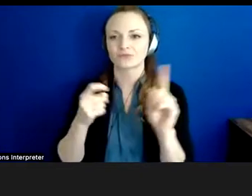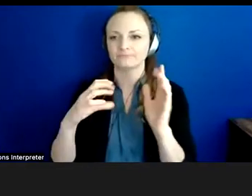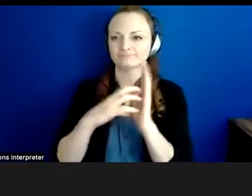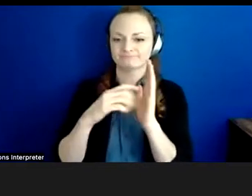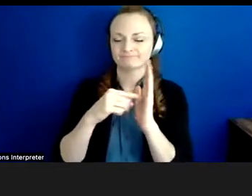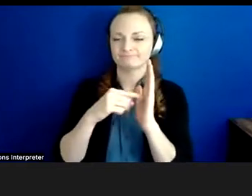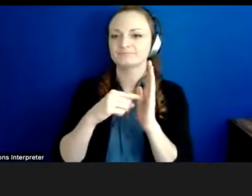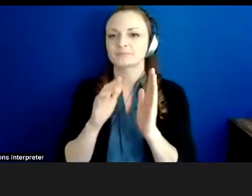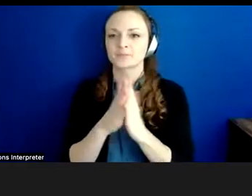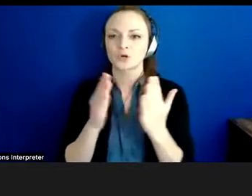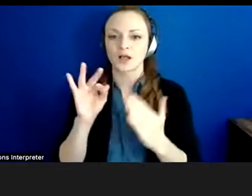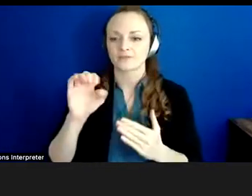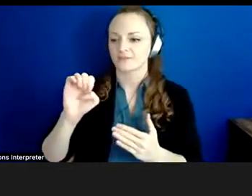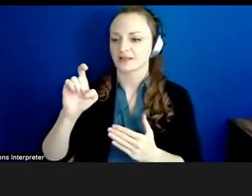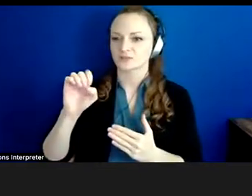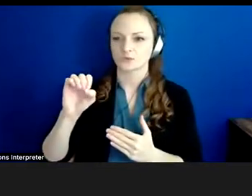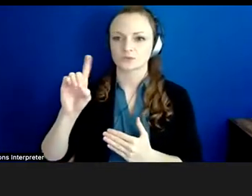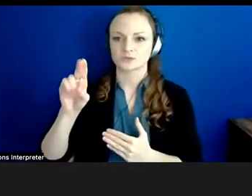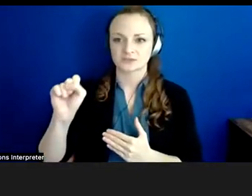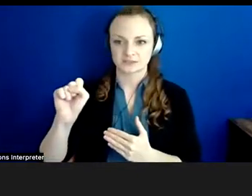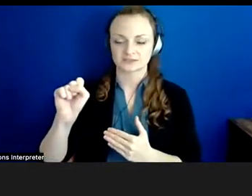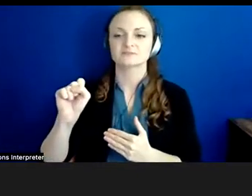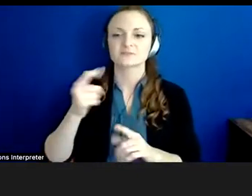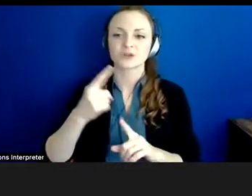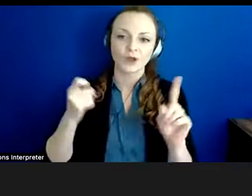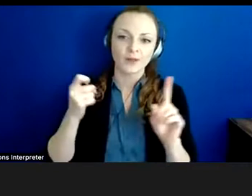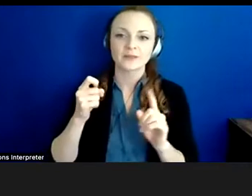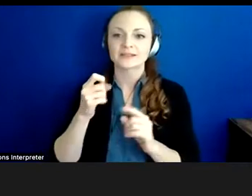in the Hebrew Bible. 19:07:39 The Old Testament is the story that